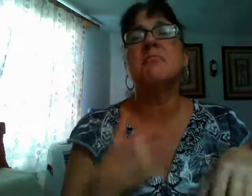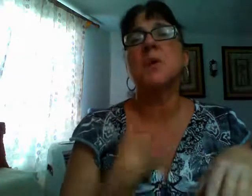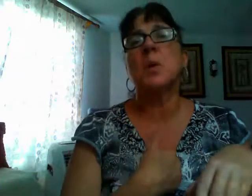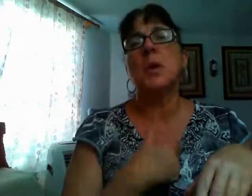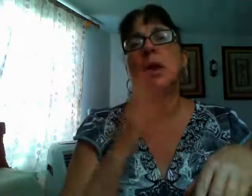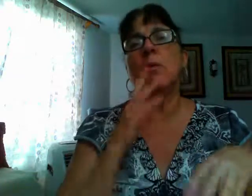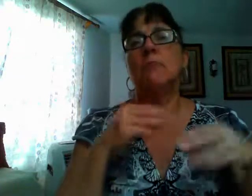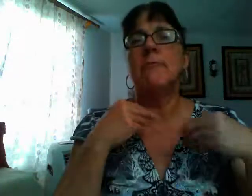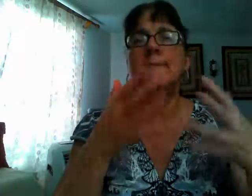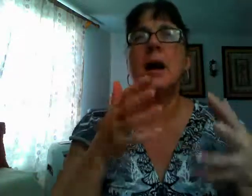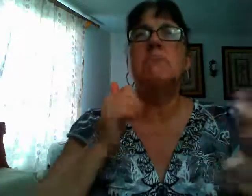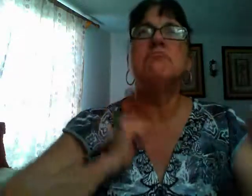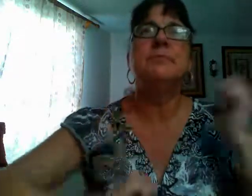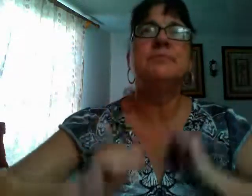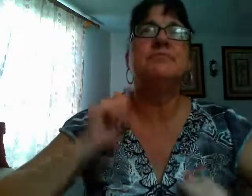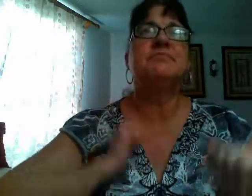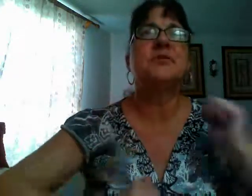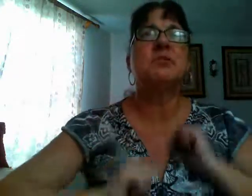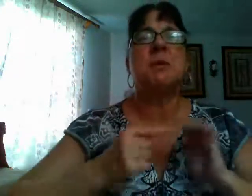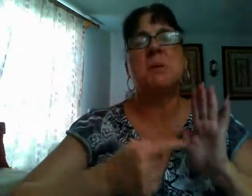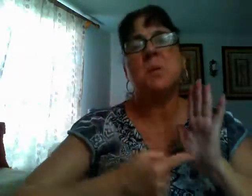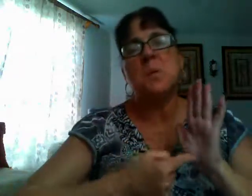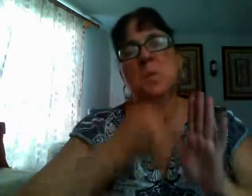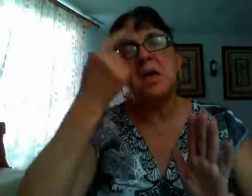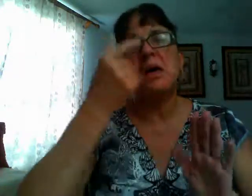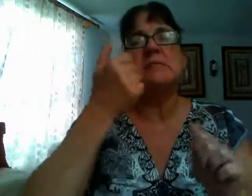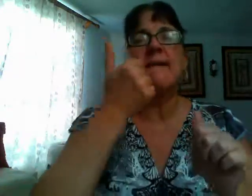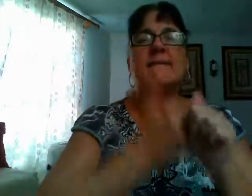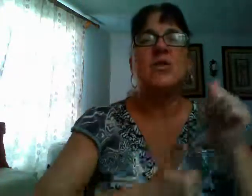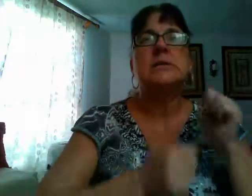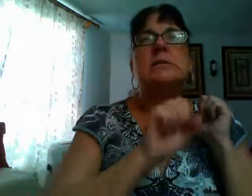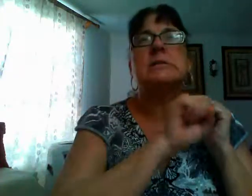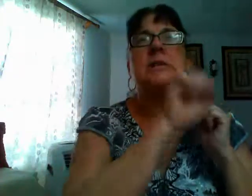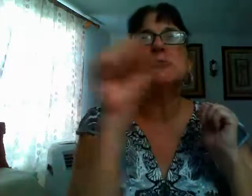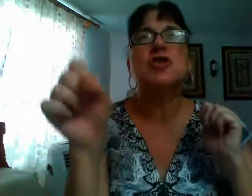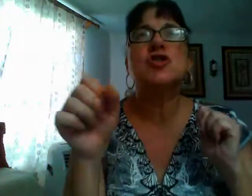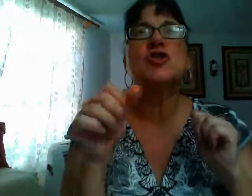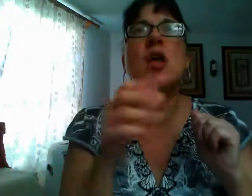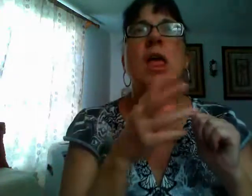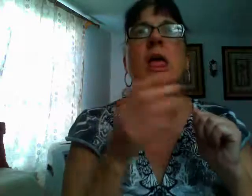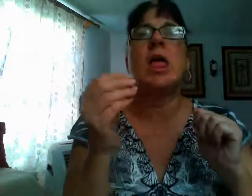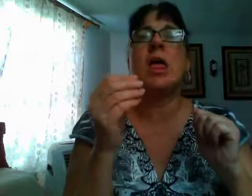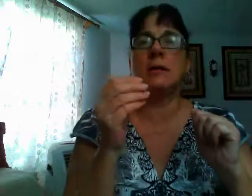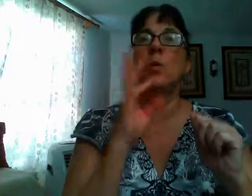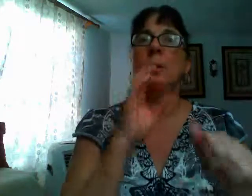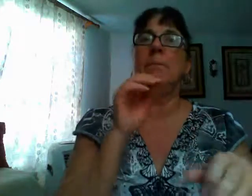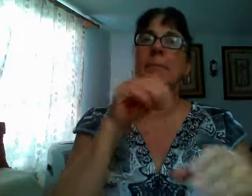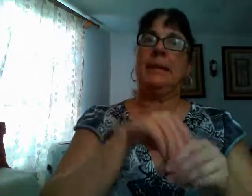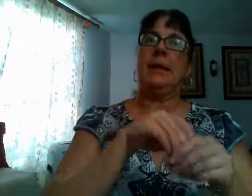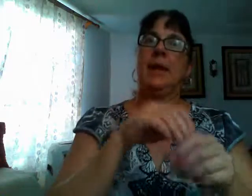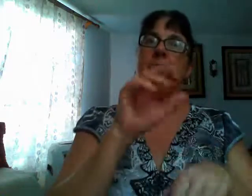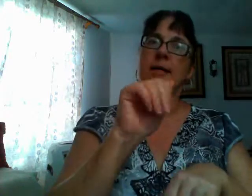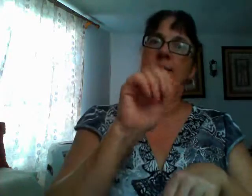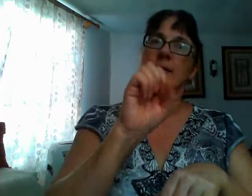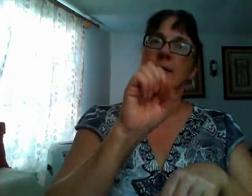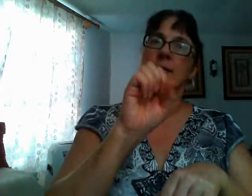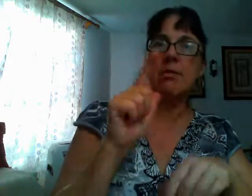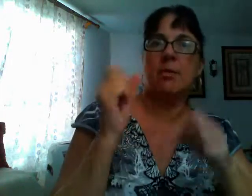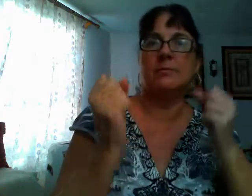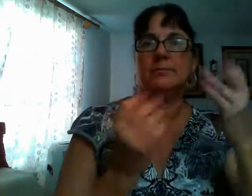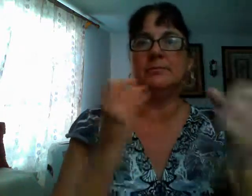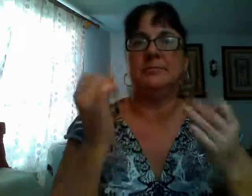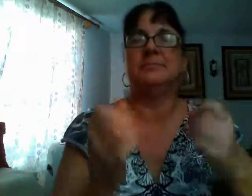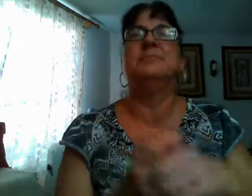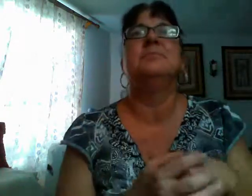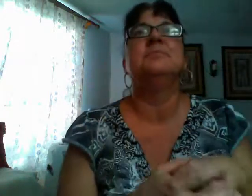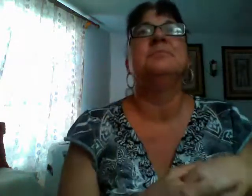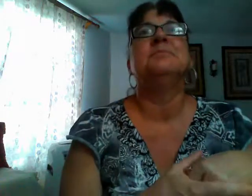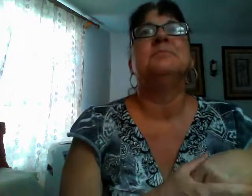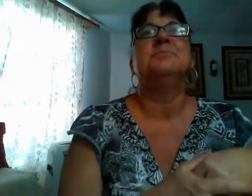We would give performances once each semester and it would be in ASL.